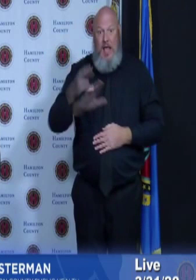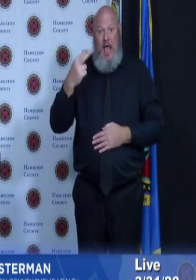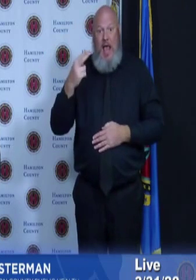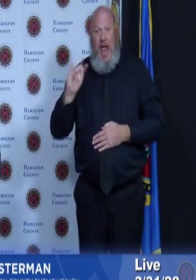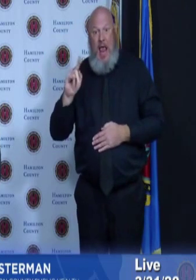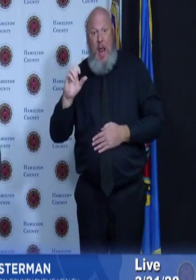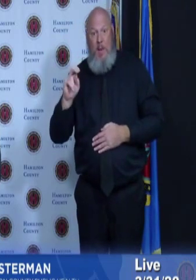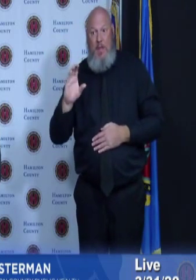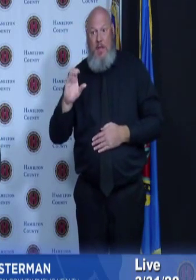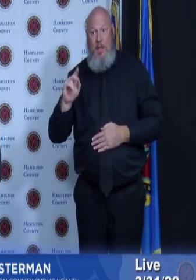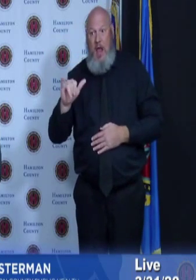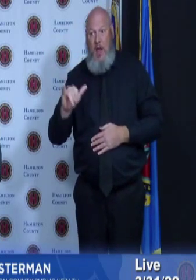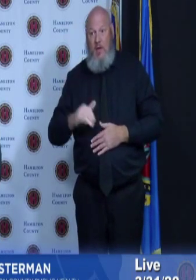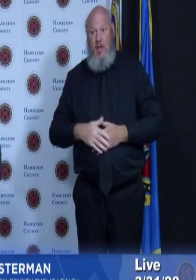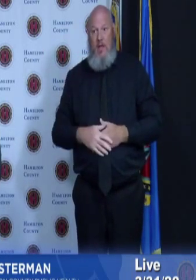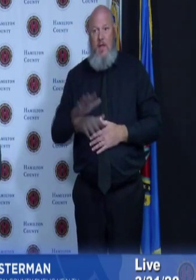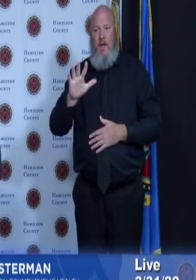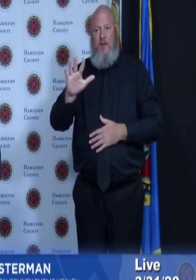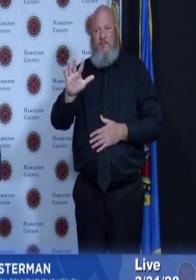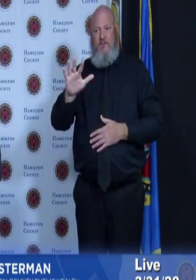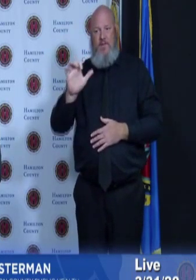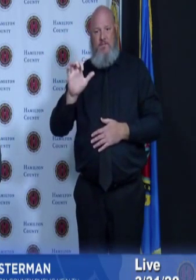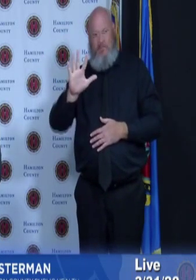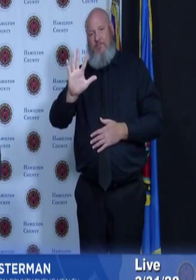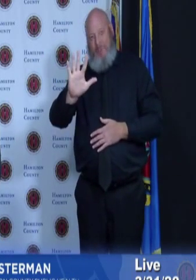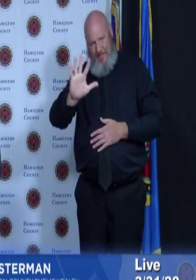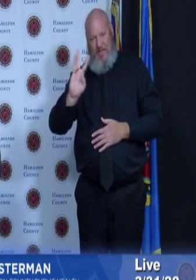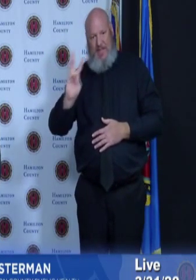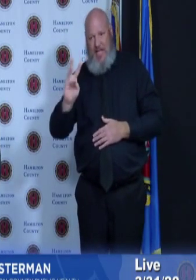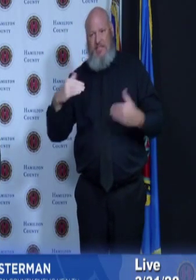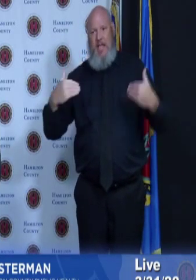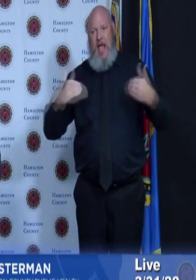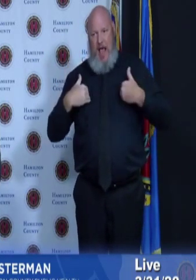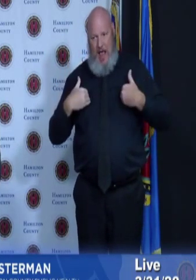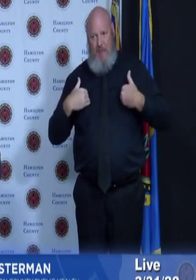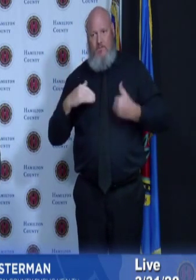17 of those hospitalized and at this time zero deaths I think some good news